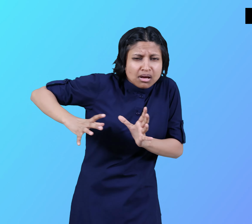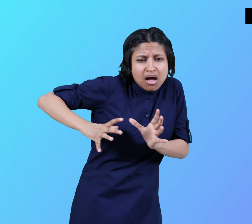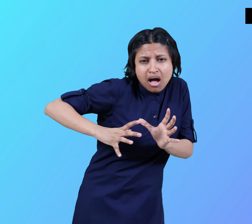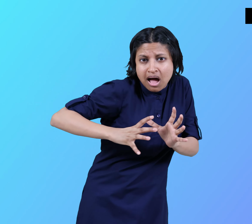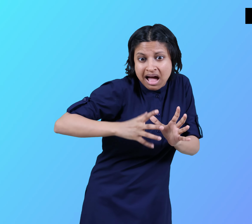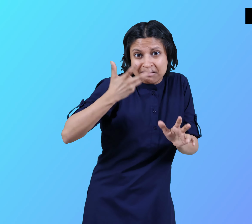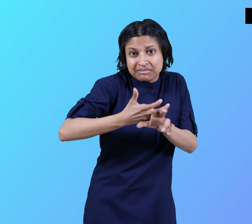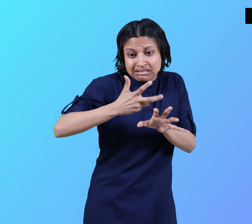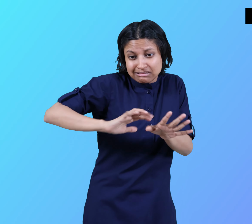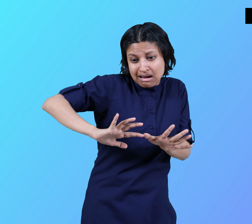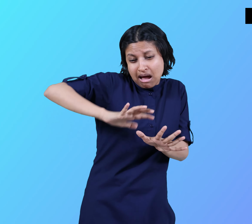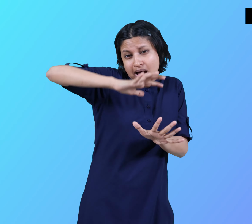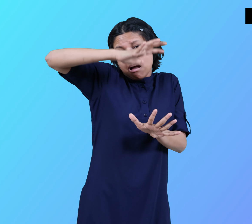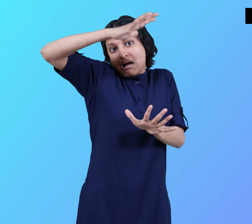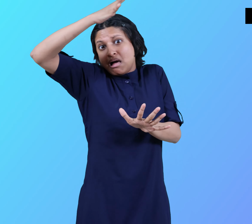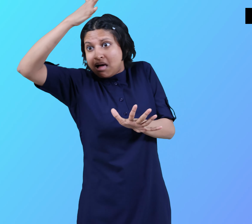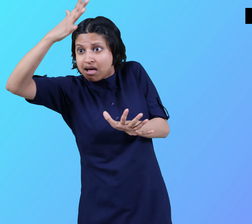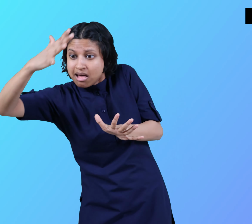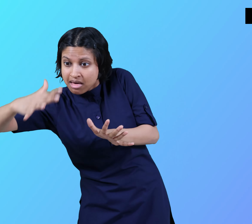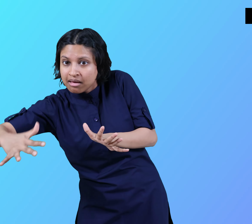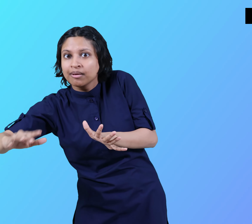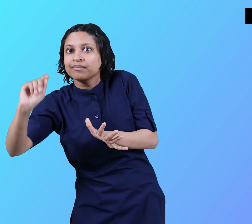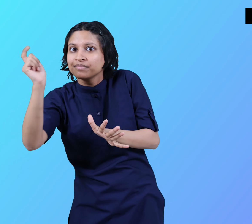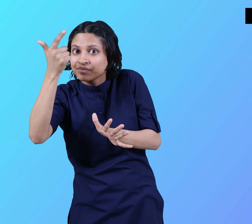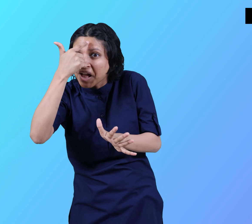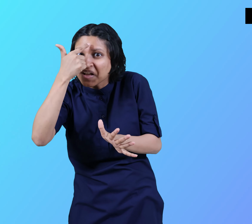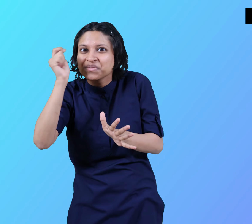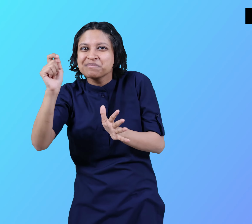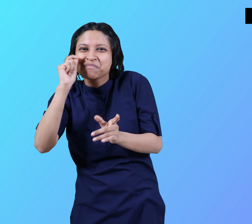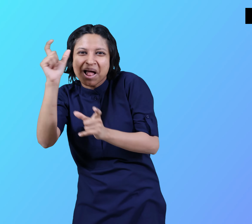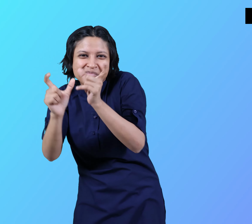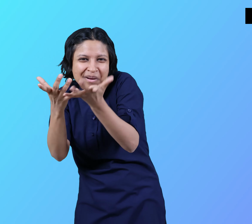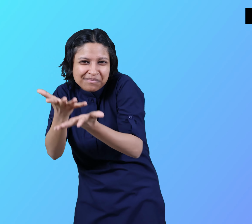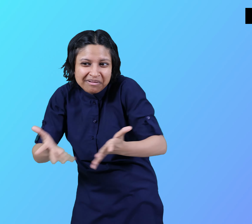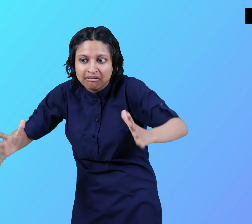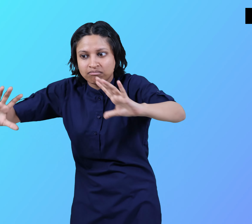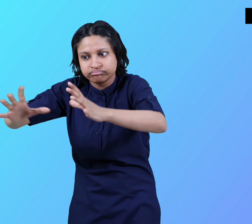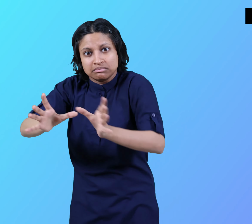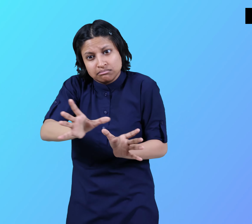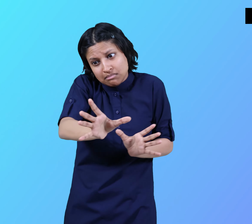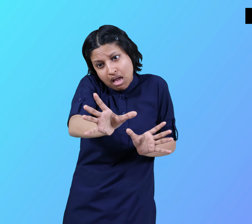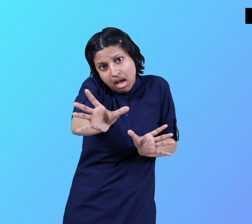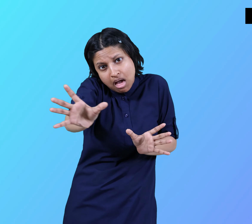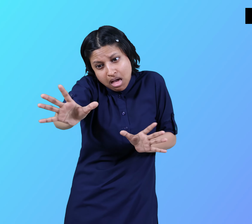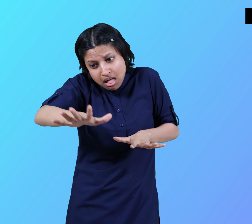Saul was on one side of the mountain, and David and his men were on the other side.